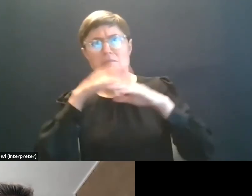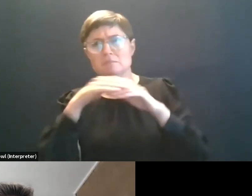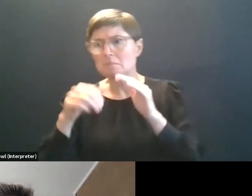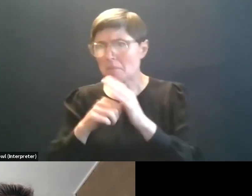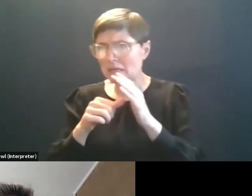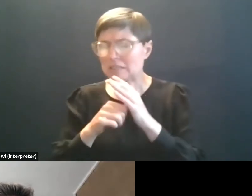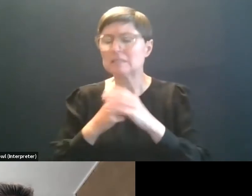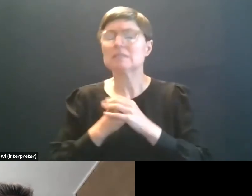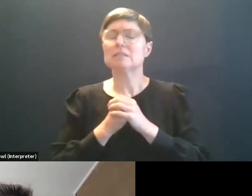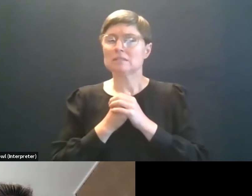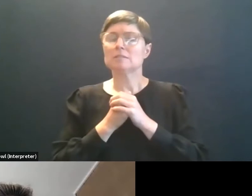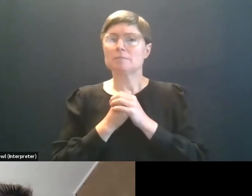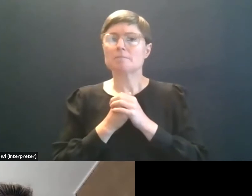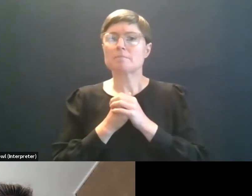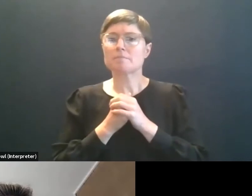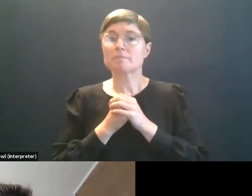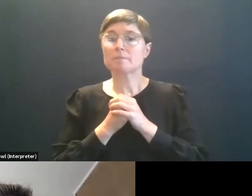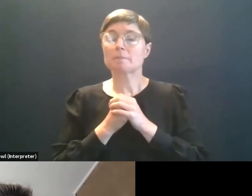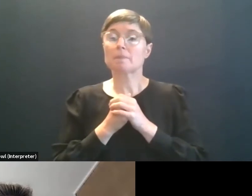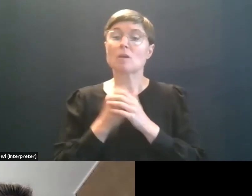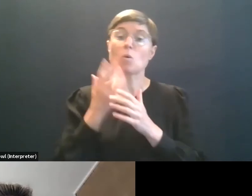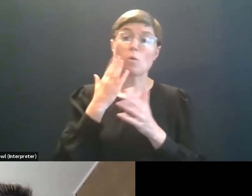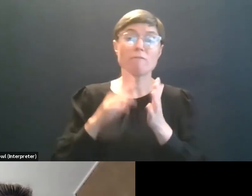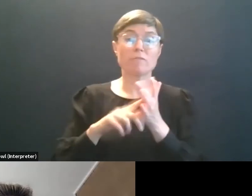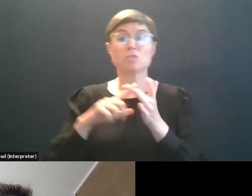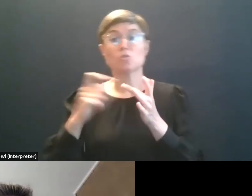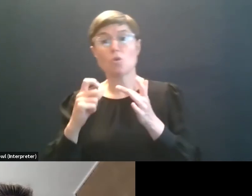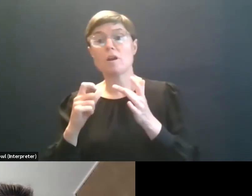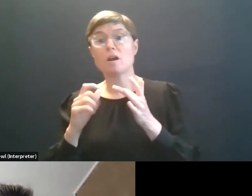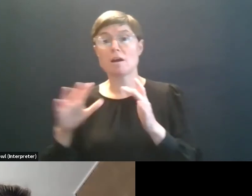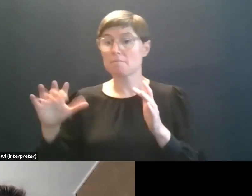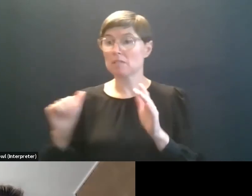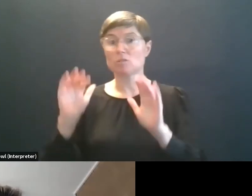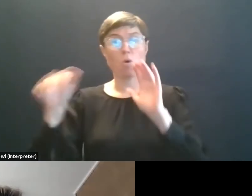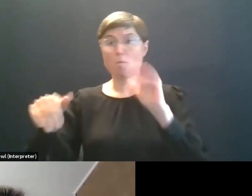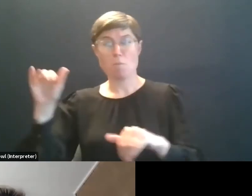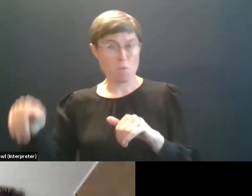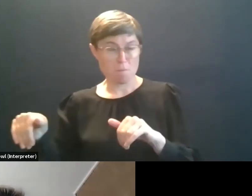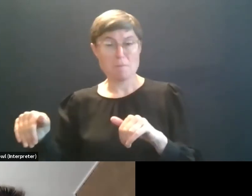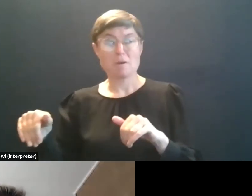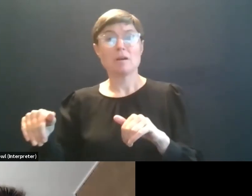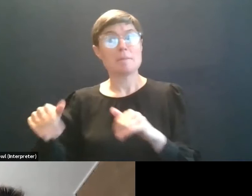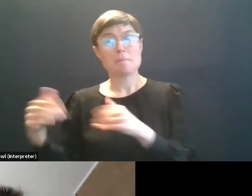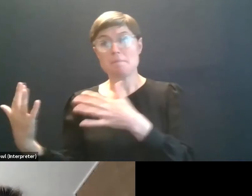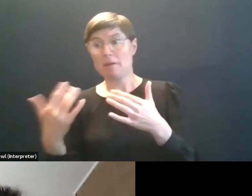services. During the time of Victoria's lockdown, there was a lot of concern from Victorians